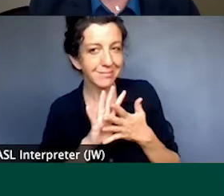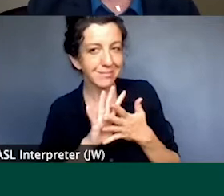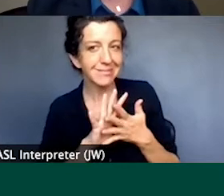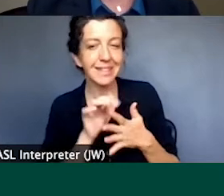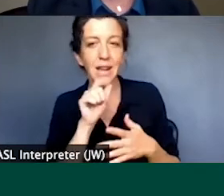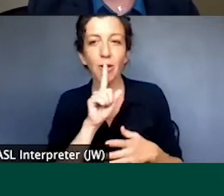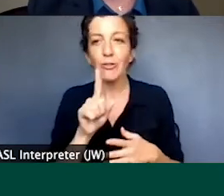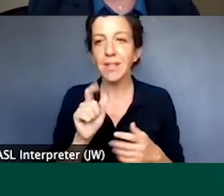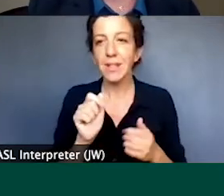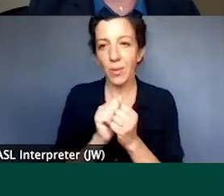Okay.